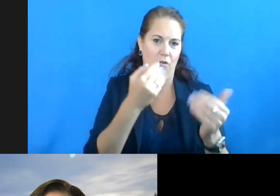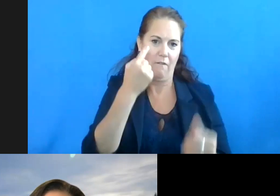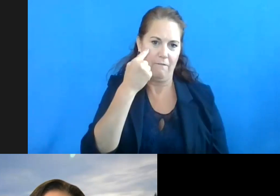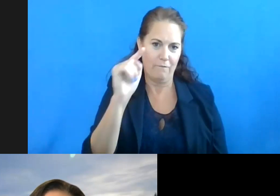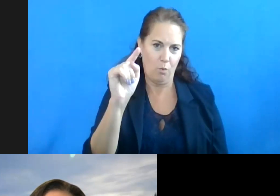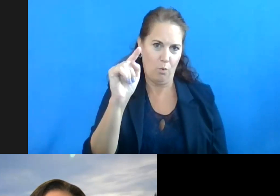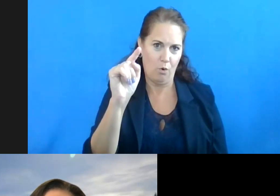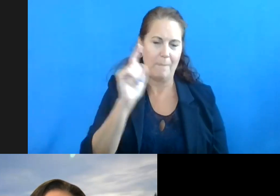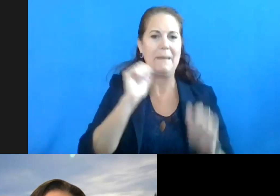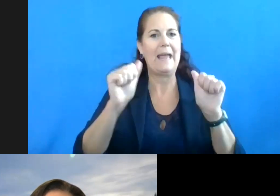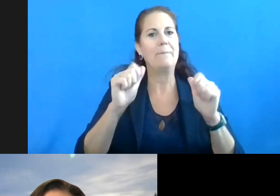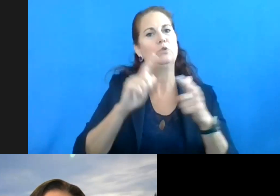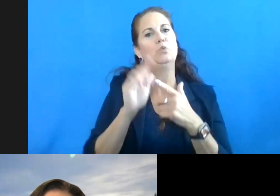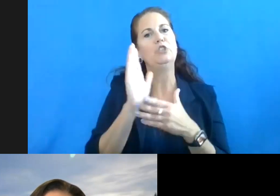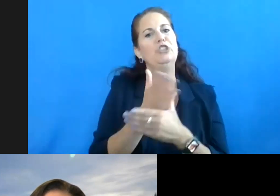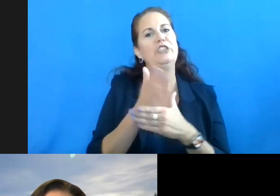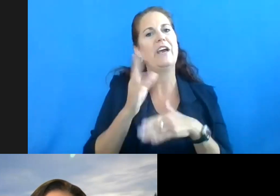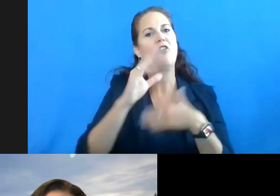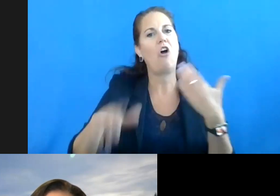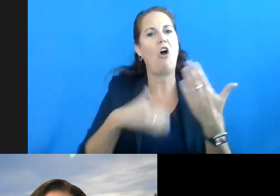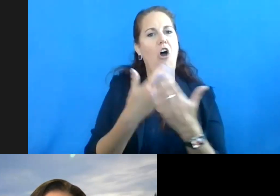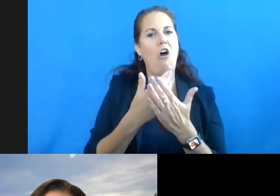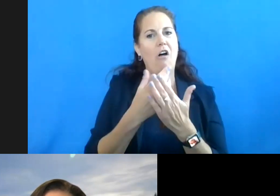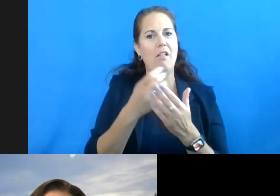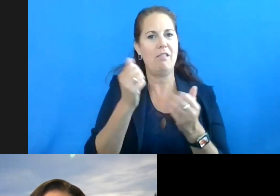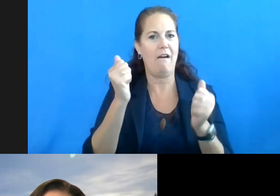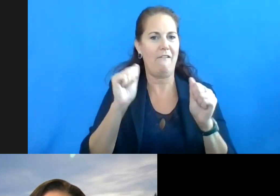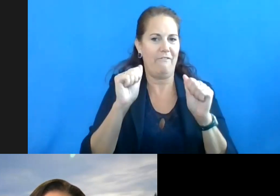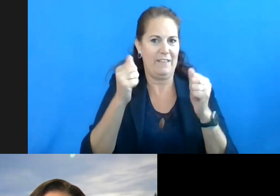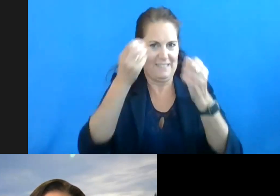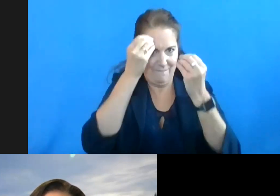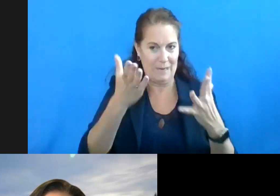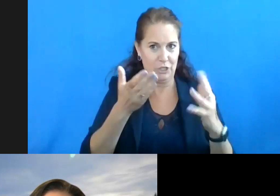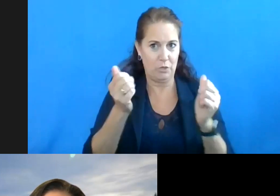being able to share all the knowledge that I have gained with you, through becoming a proposal